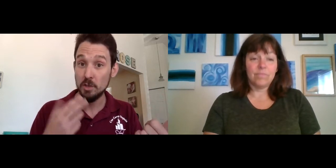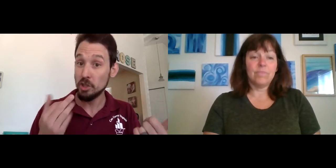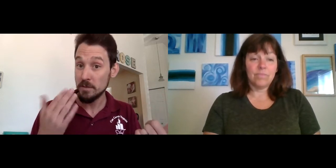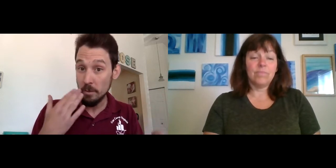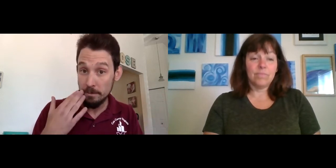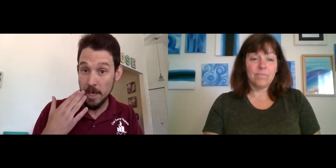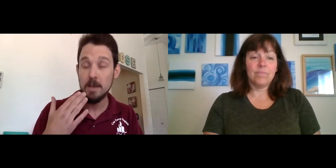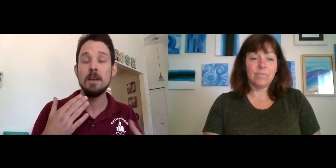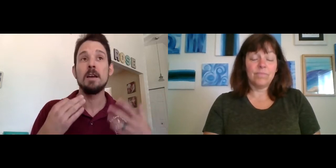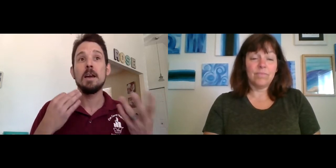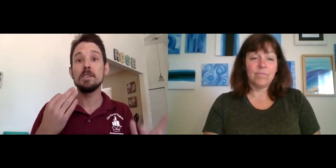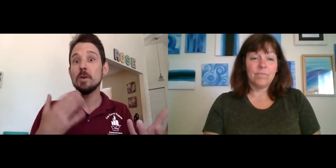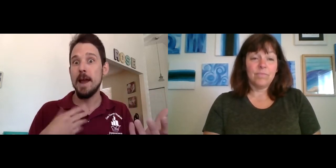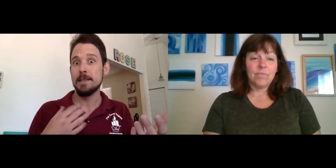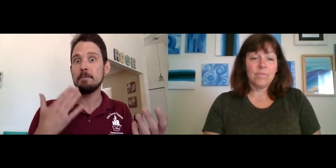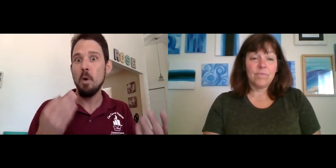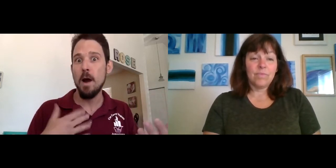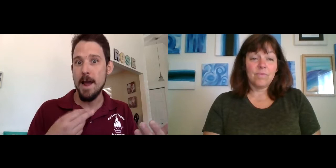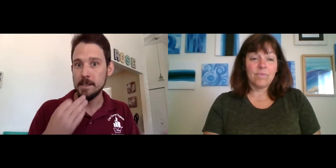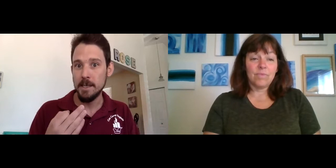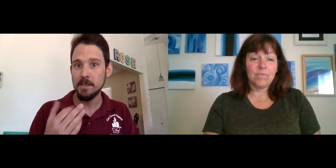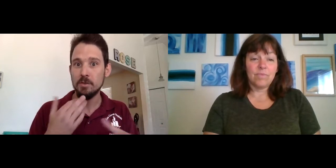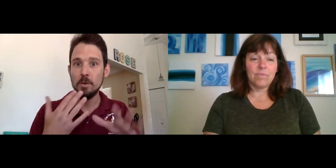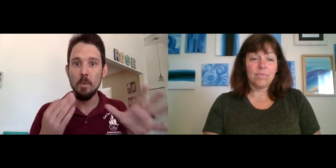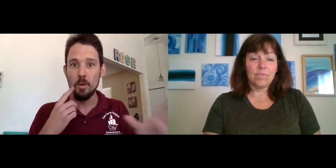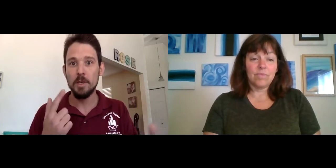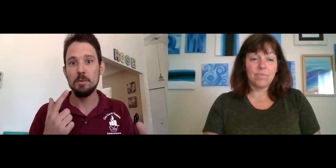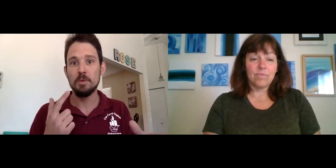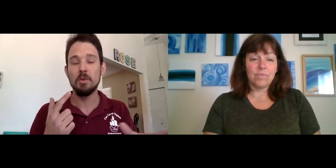just for me so I had more access through more people